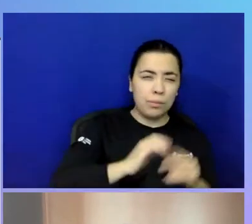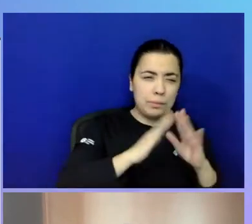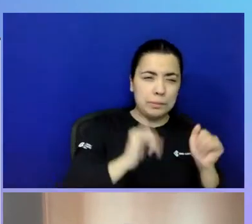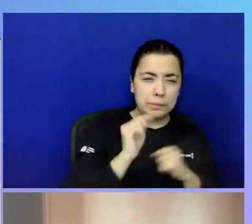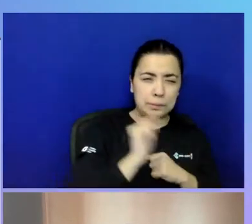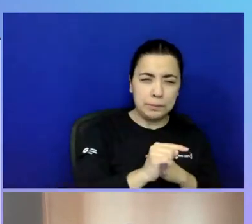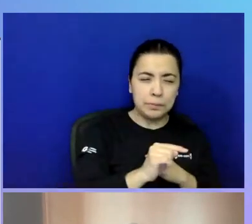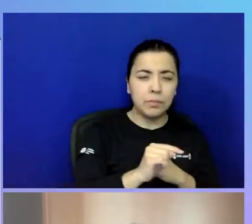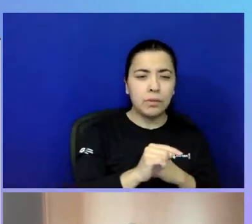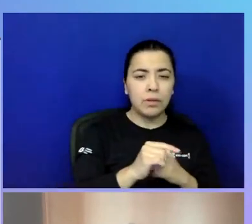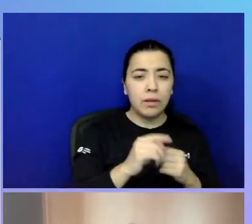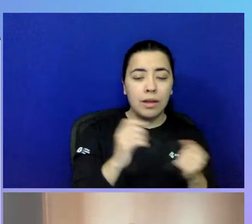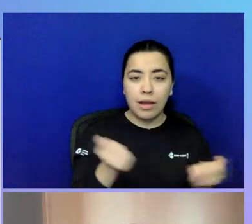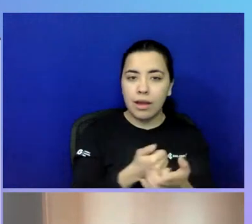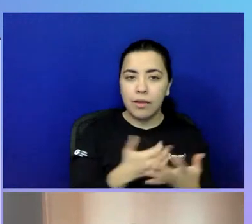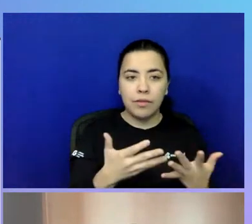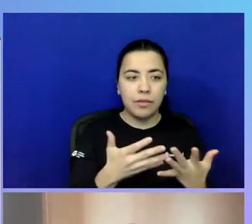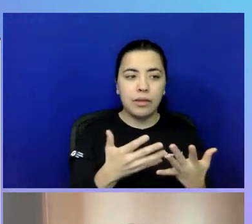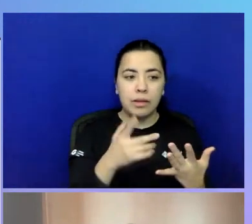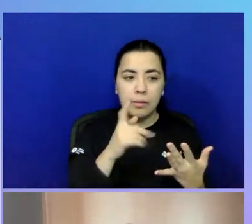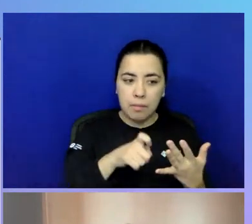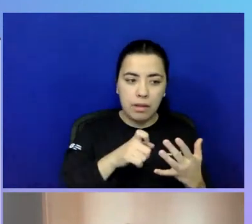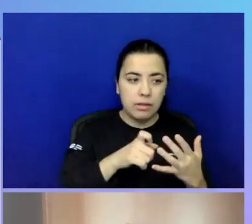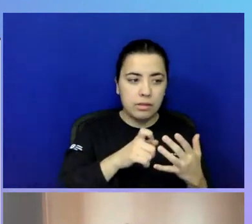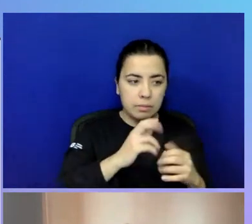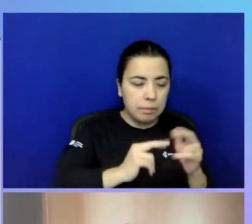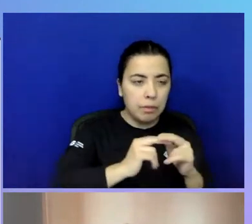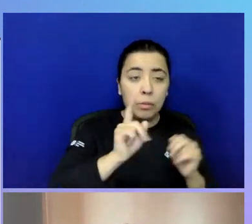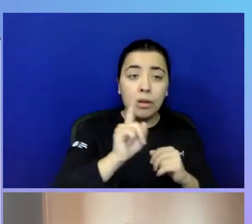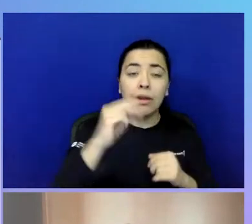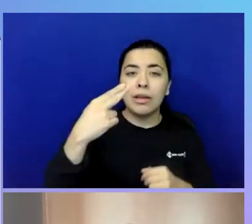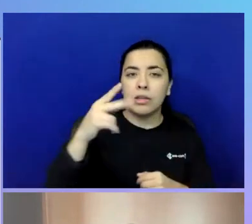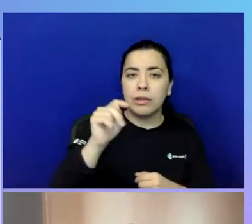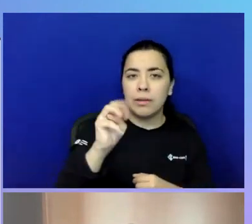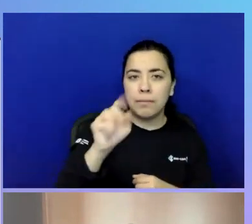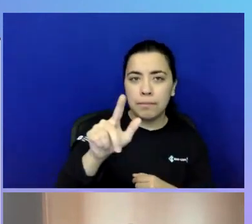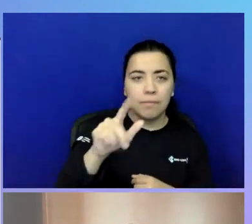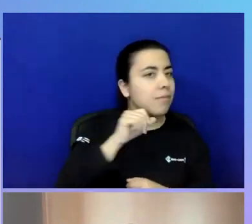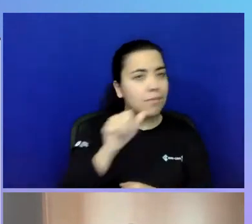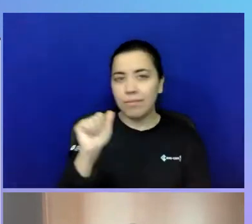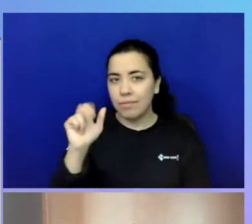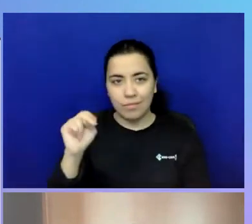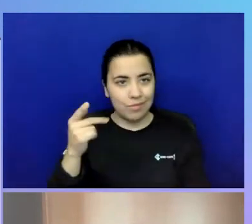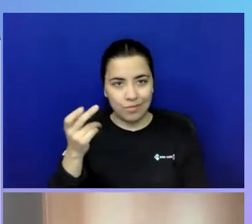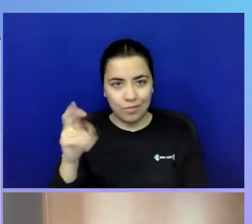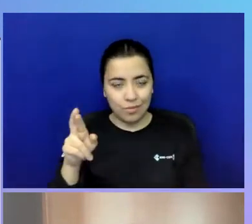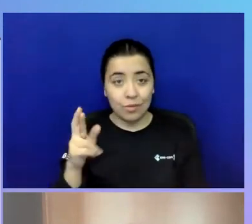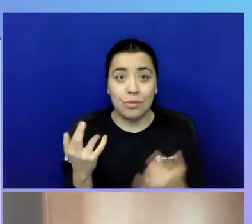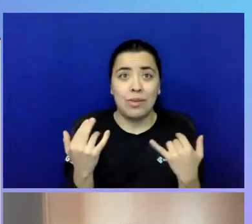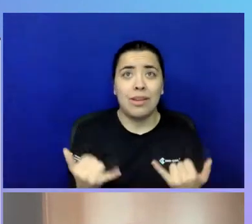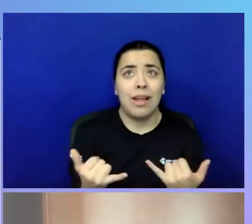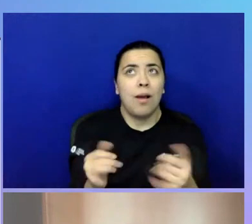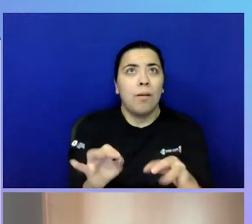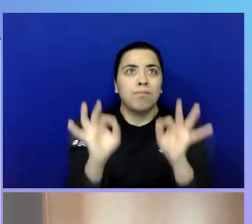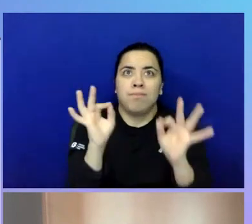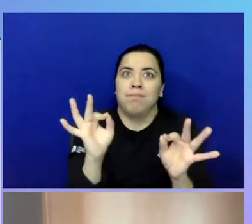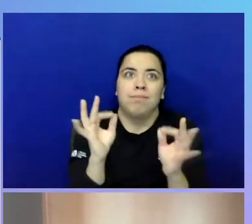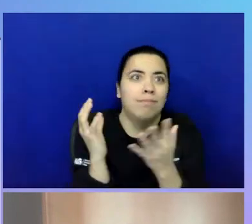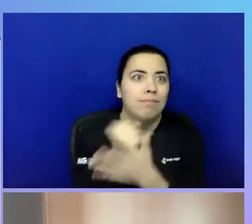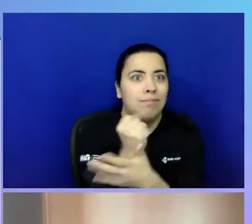built in HTML, not in angular. So for this initiative, we had the perfect opportunity to review our components and